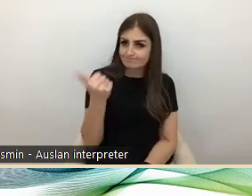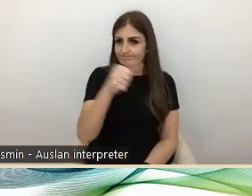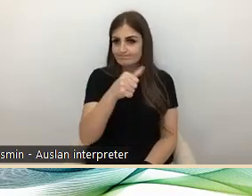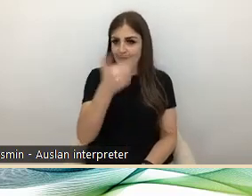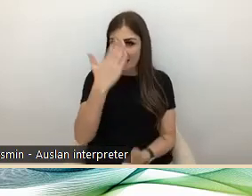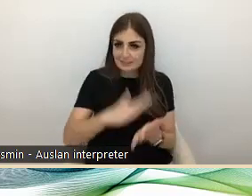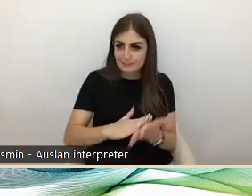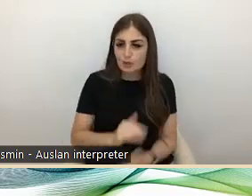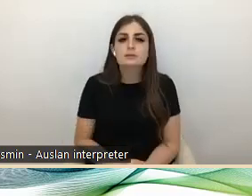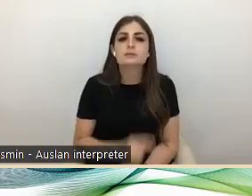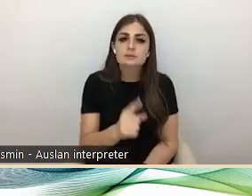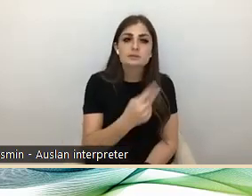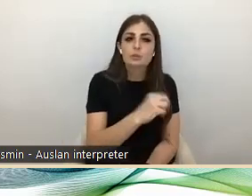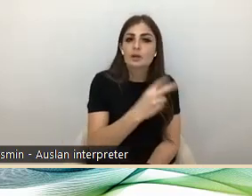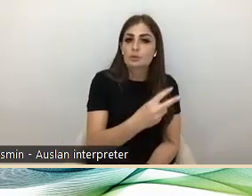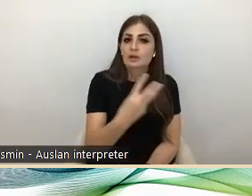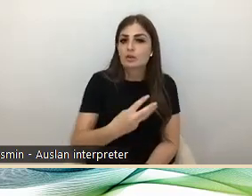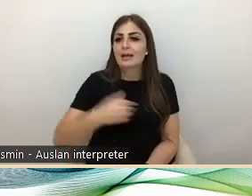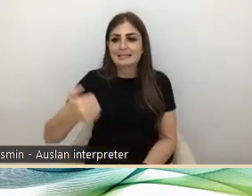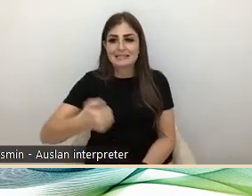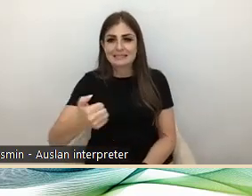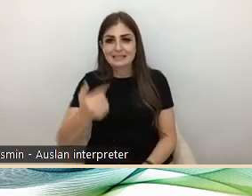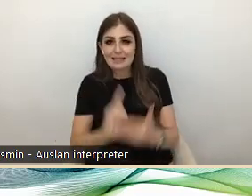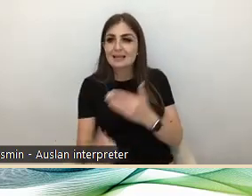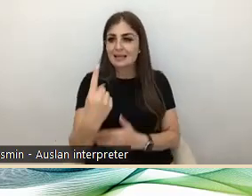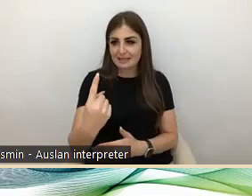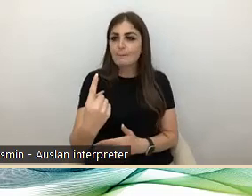As of March 2023, there are 16 Independent Experts that have been appointed.